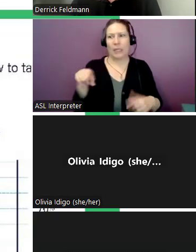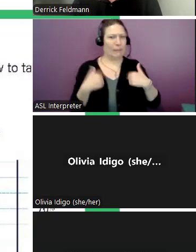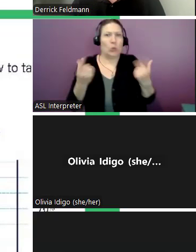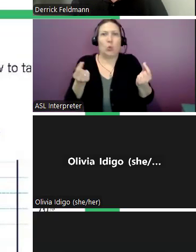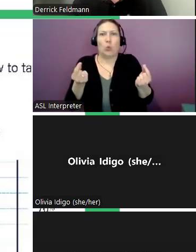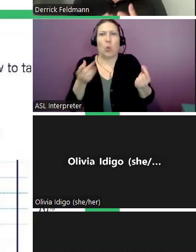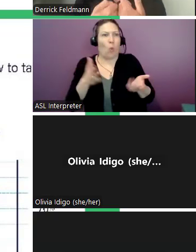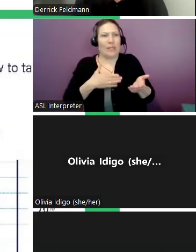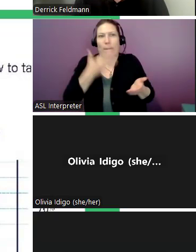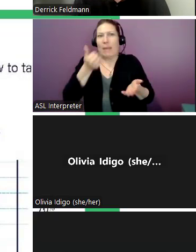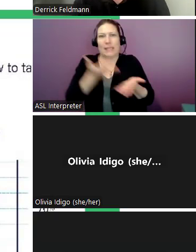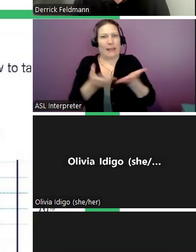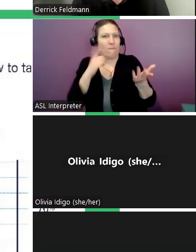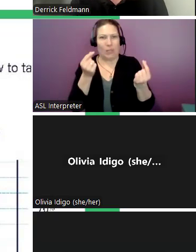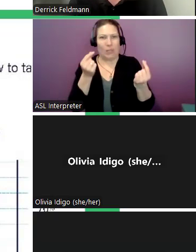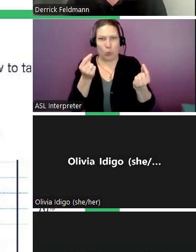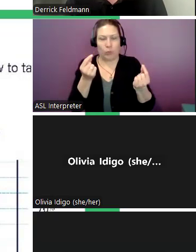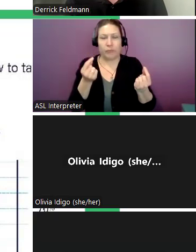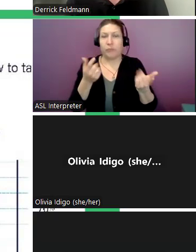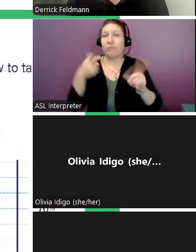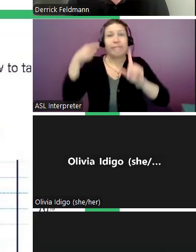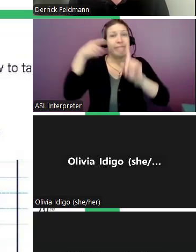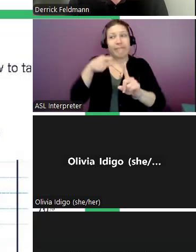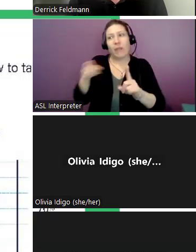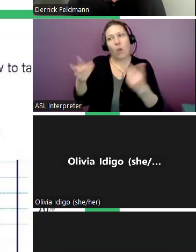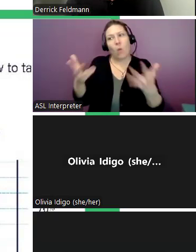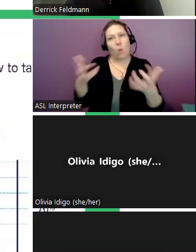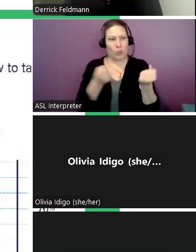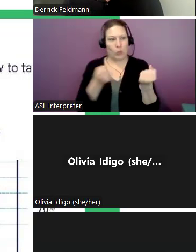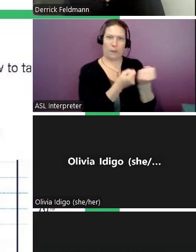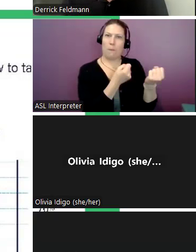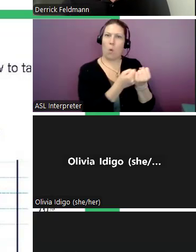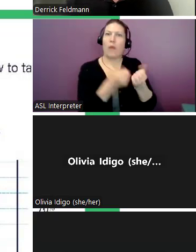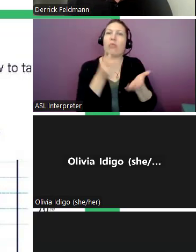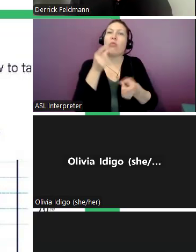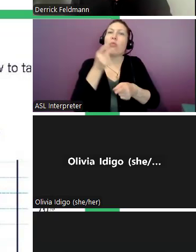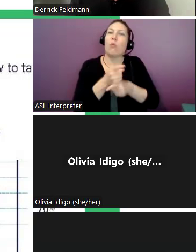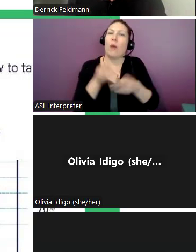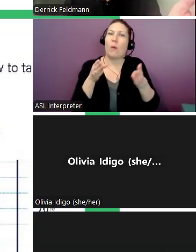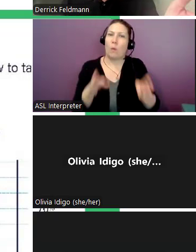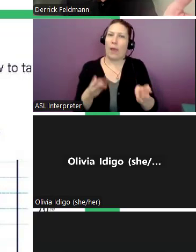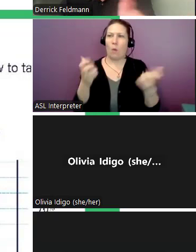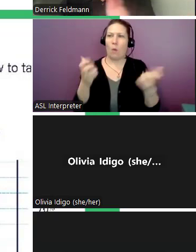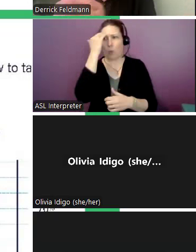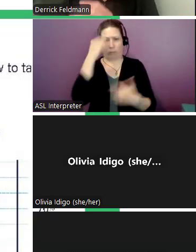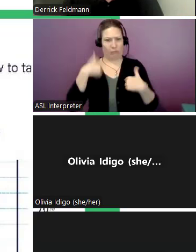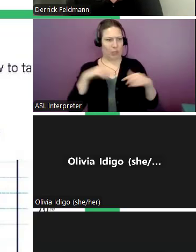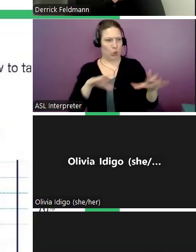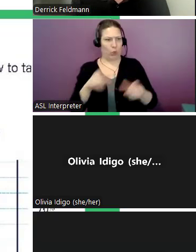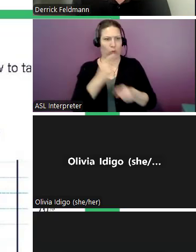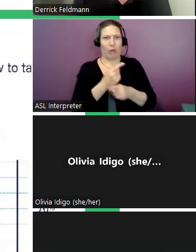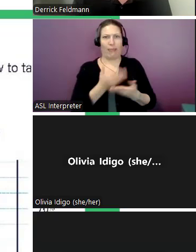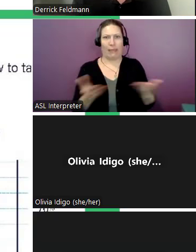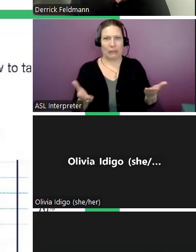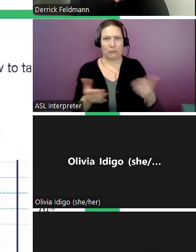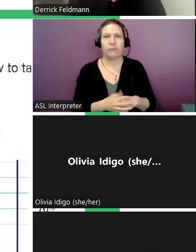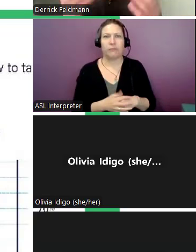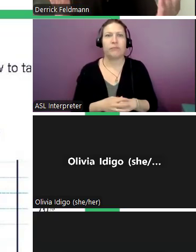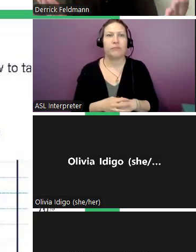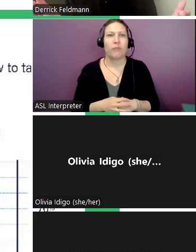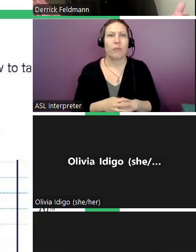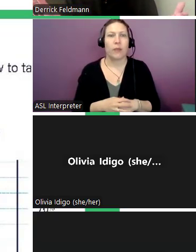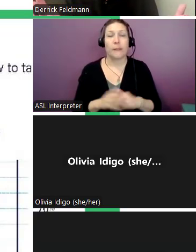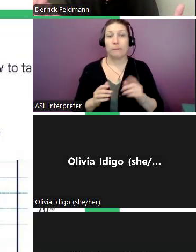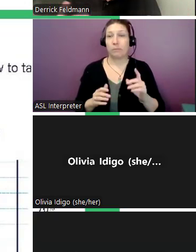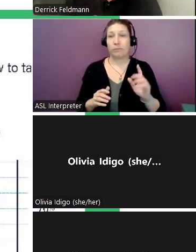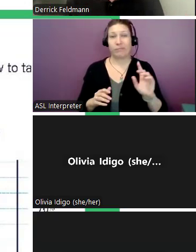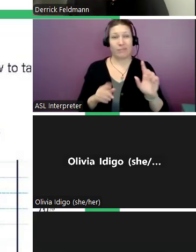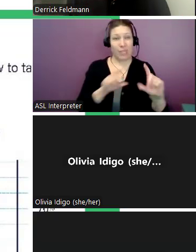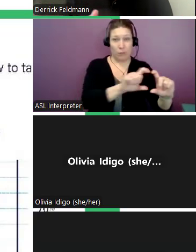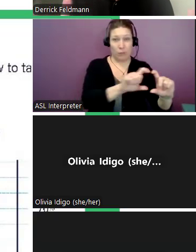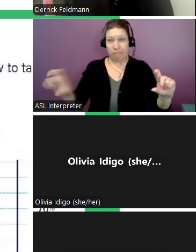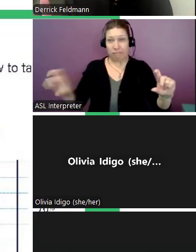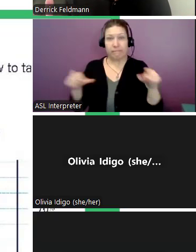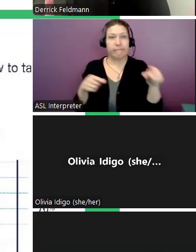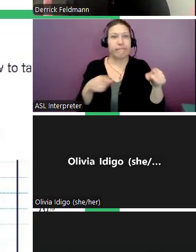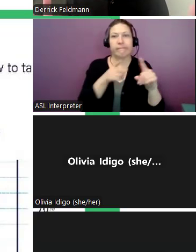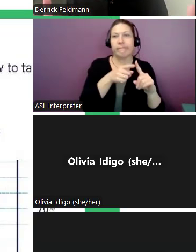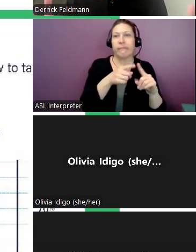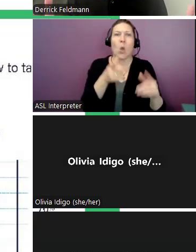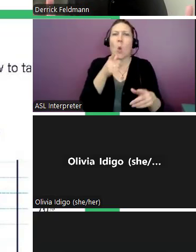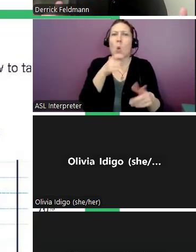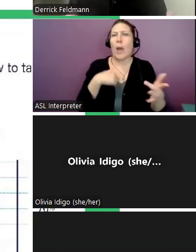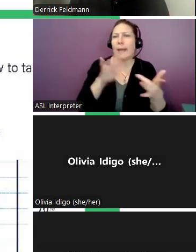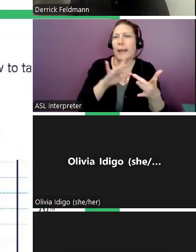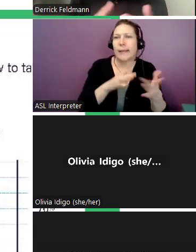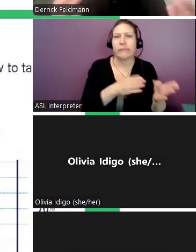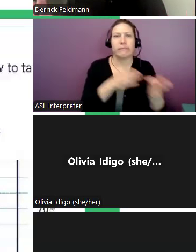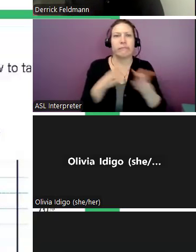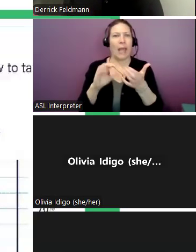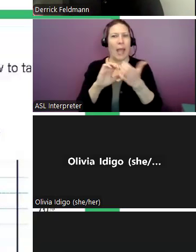They just wanted to make sure that whatever they do is the right thing. And so what we, as you'll see here, information on who to contact, how to start a conversation with some with their loved one.